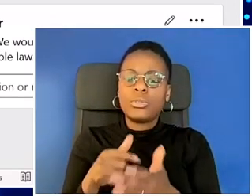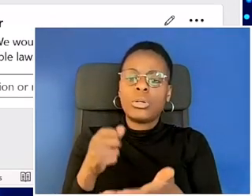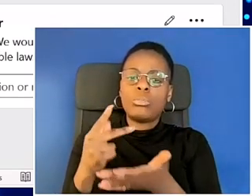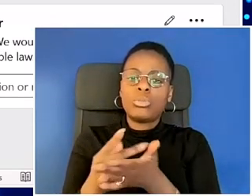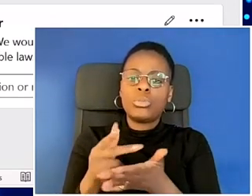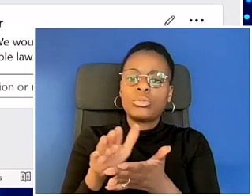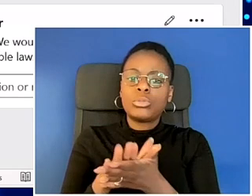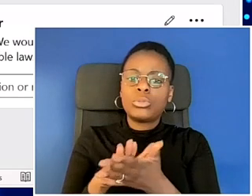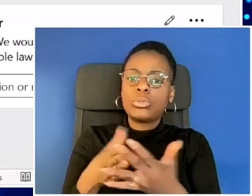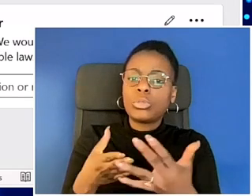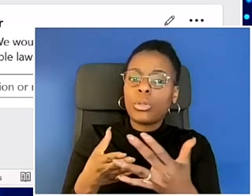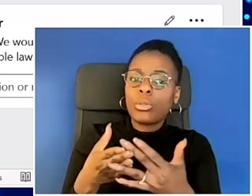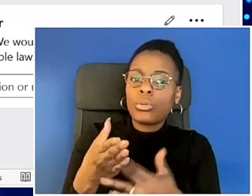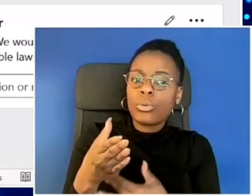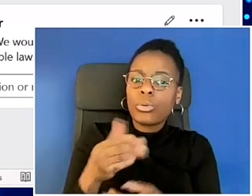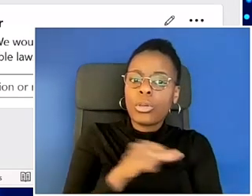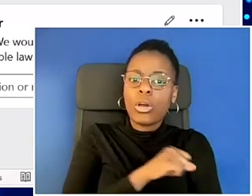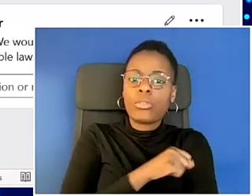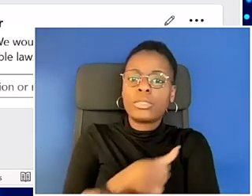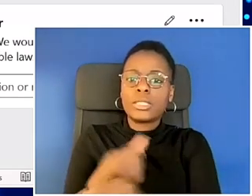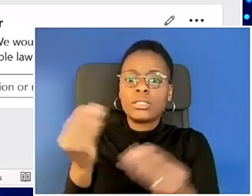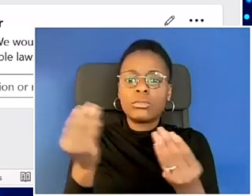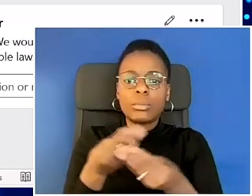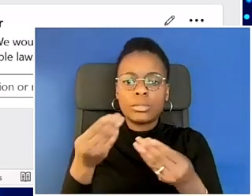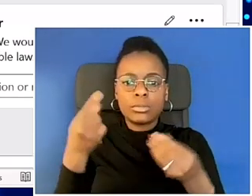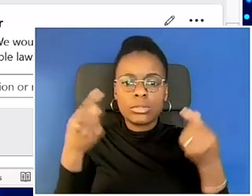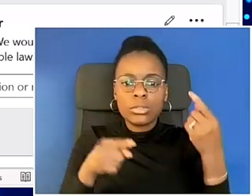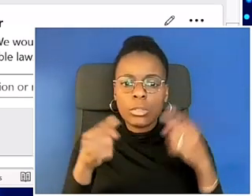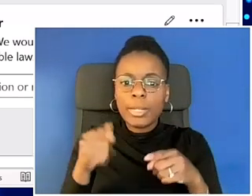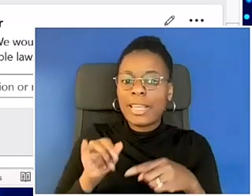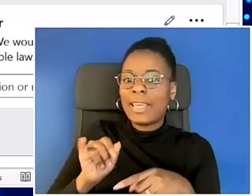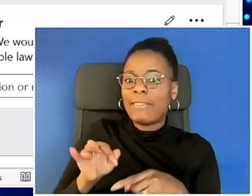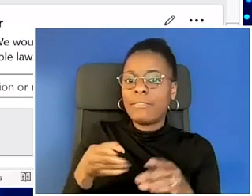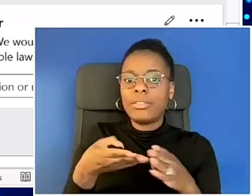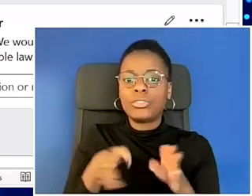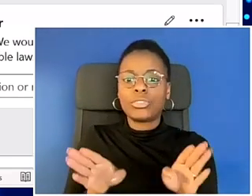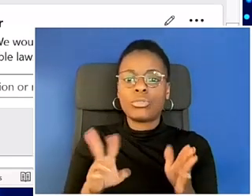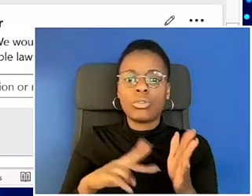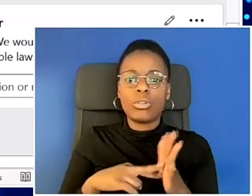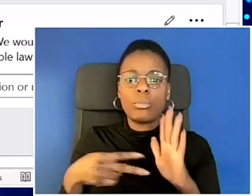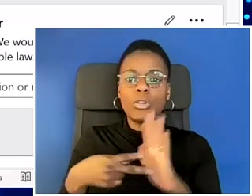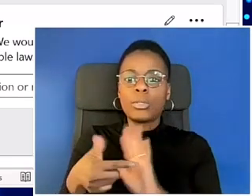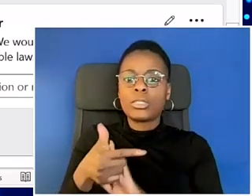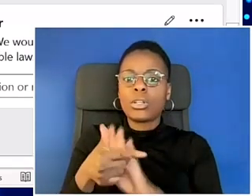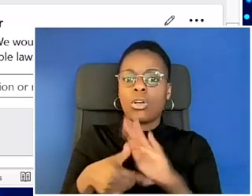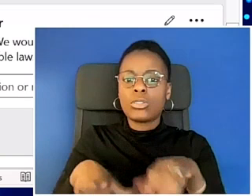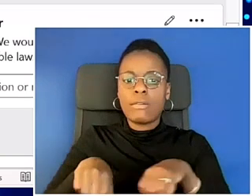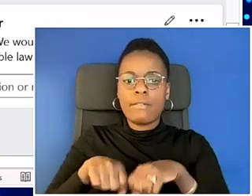if, for example, the general purpose laws are violated, if they're engaging in some kind of fraud in violation of their UDAAP